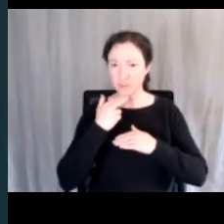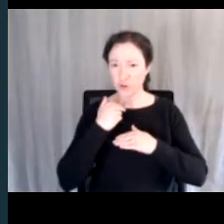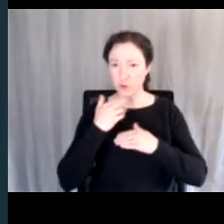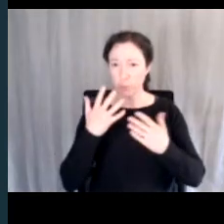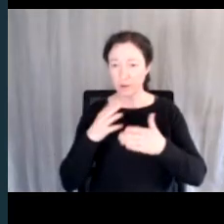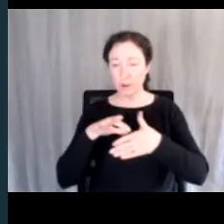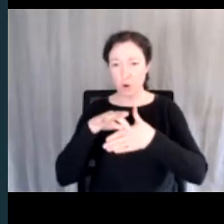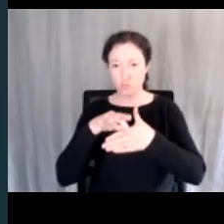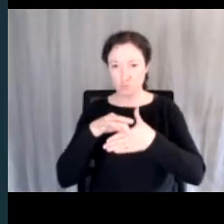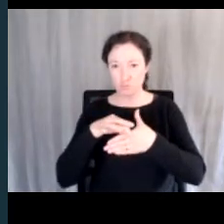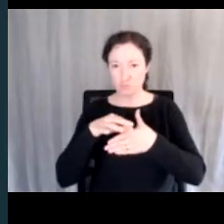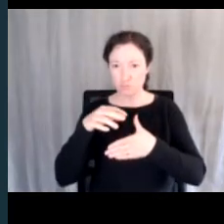on sugar or cutting sugar out,